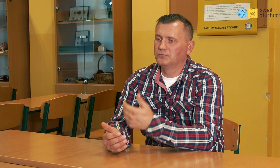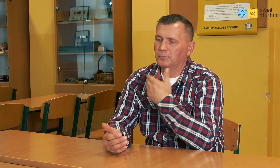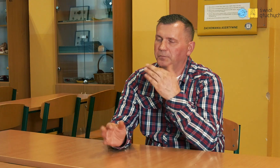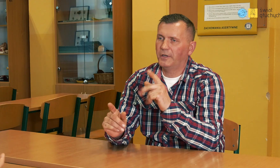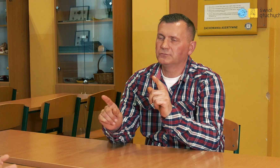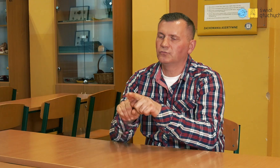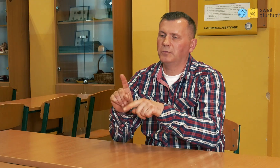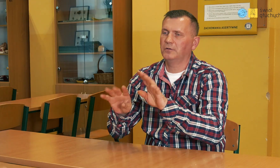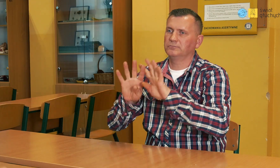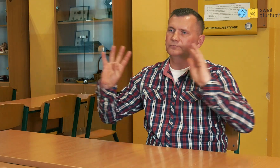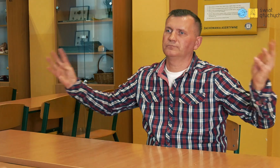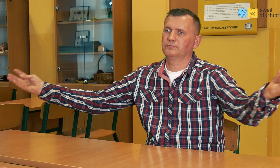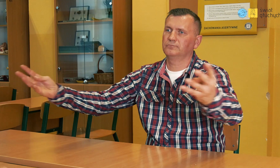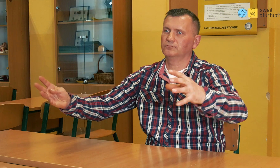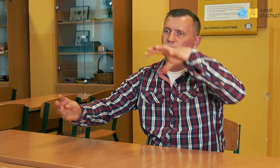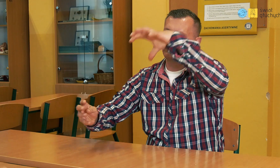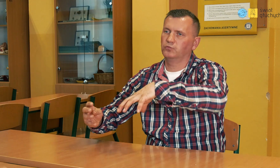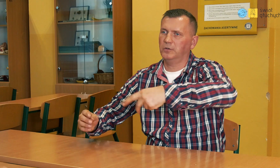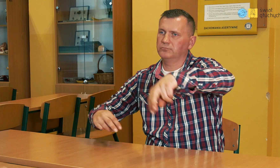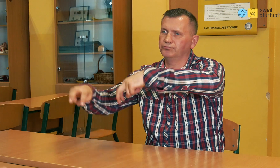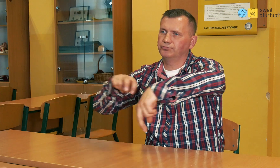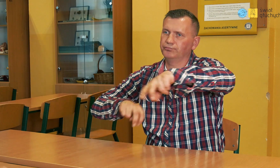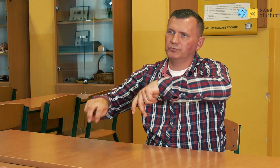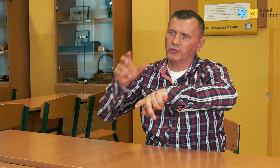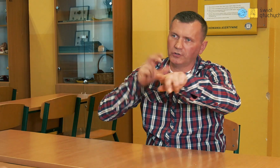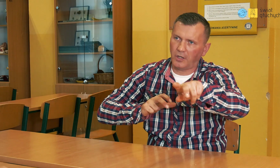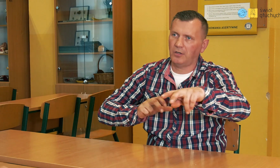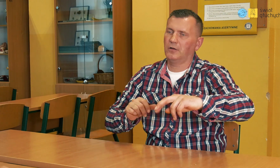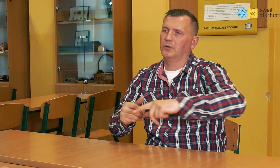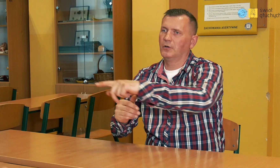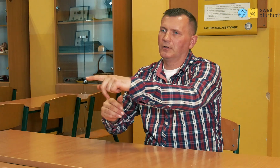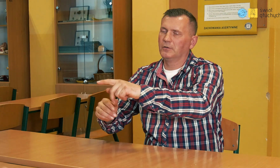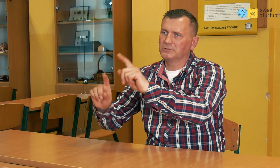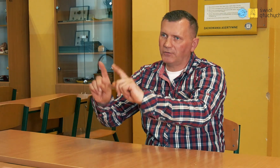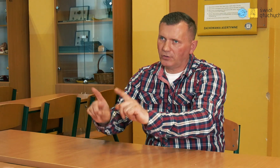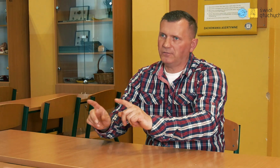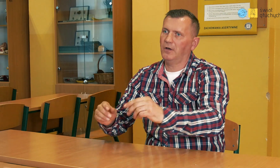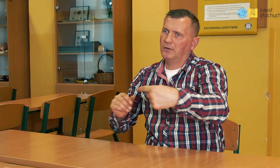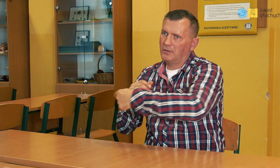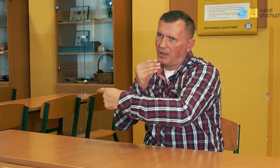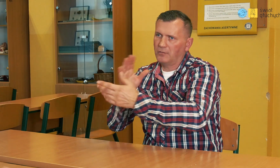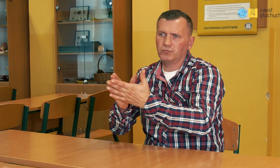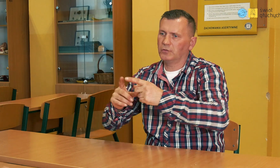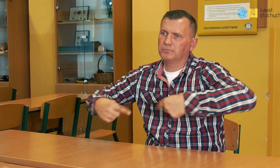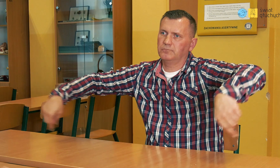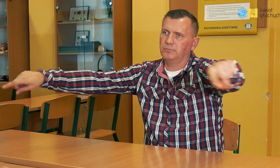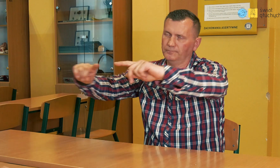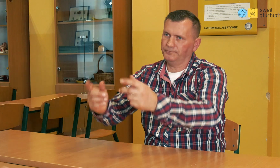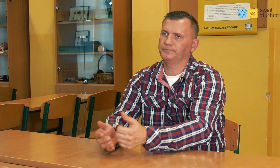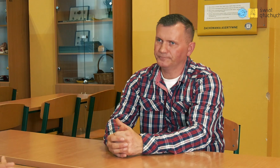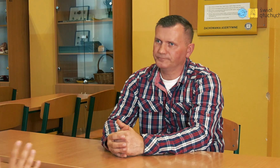Everything was fenced off.